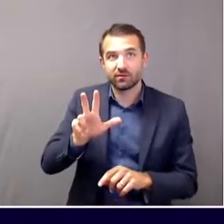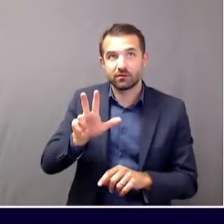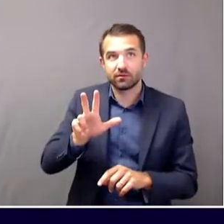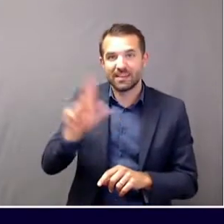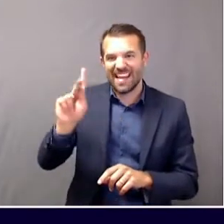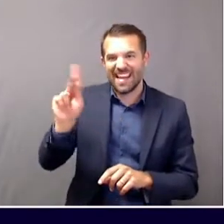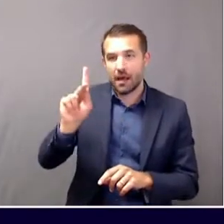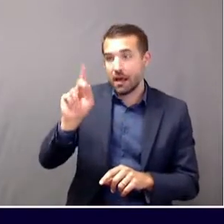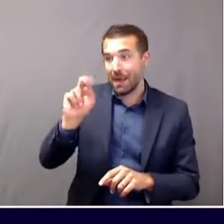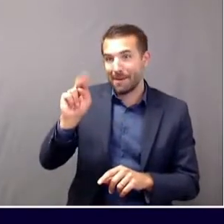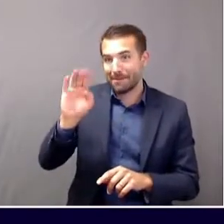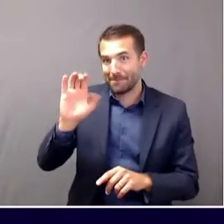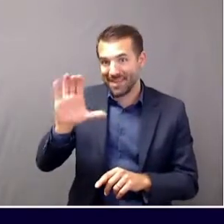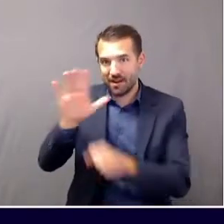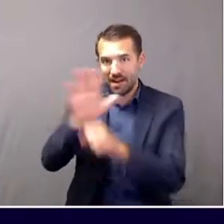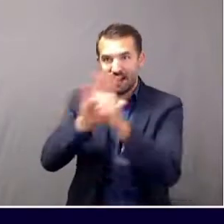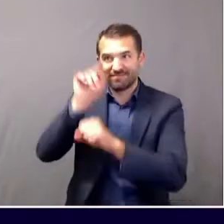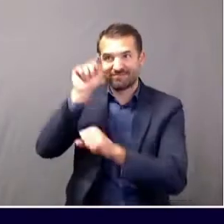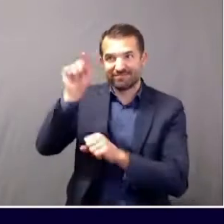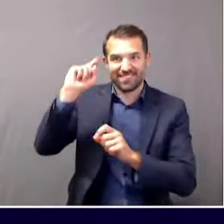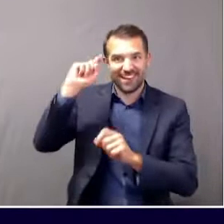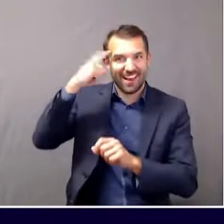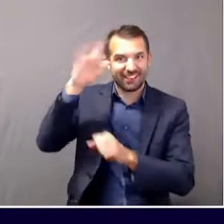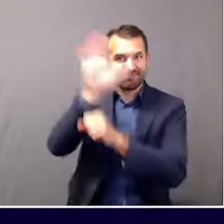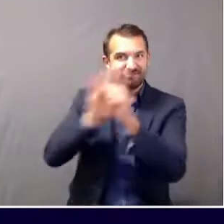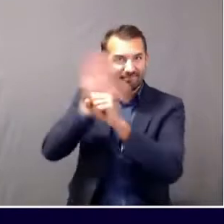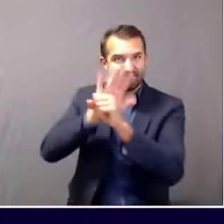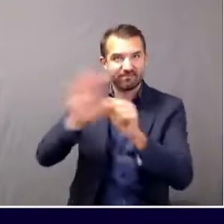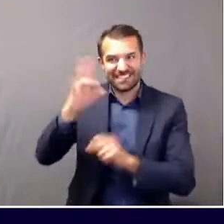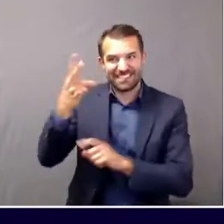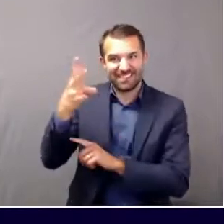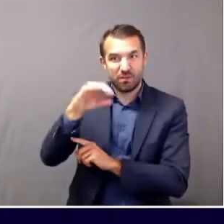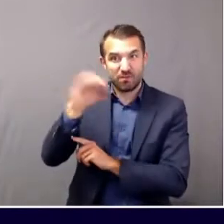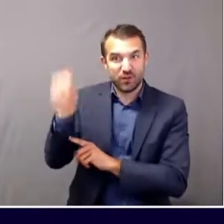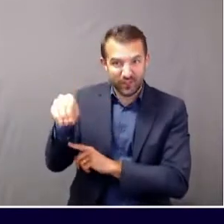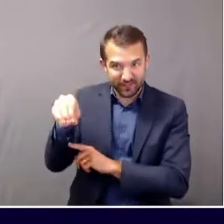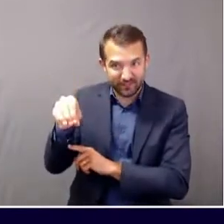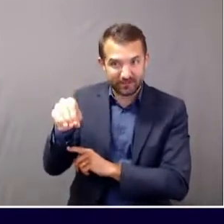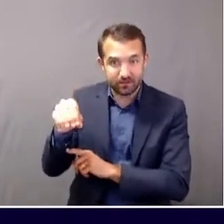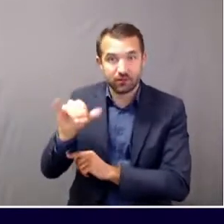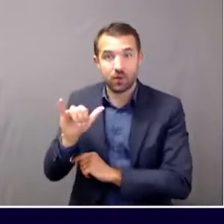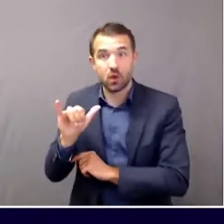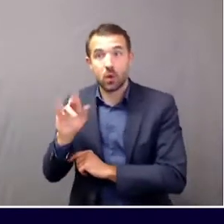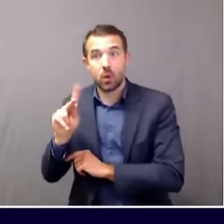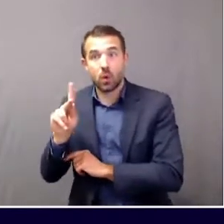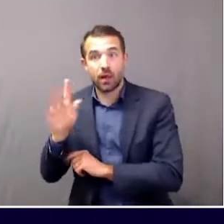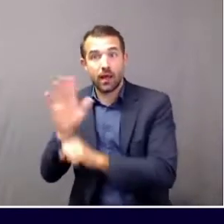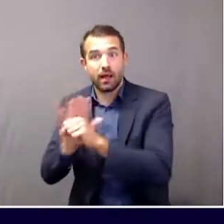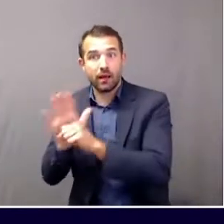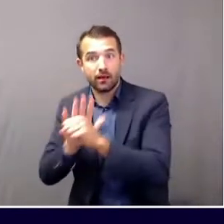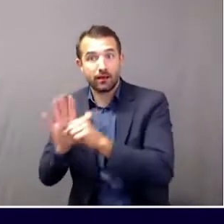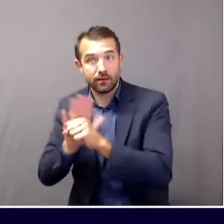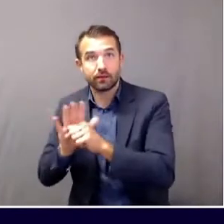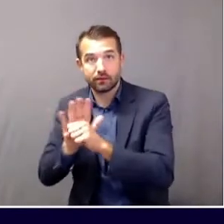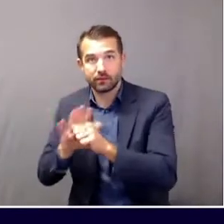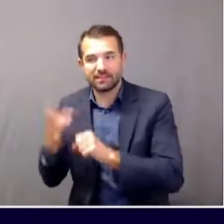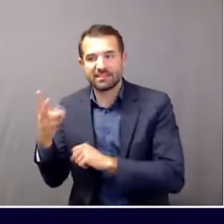from yesterday were from York county and Cumberland in